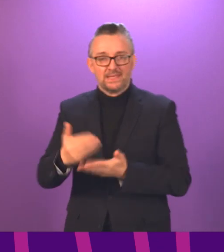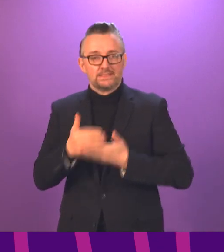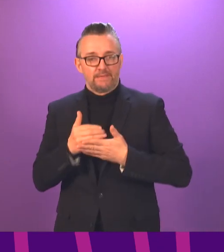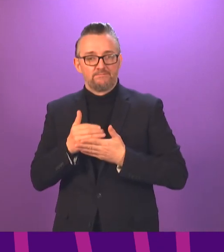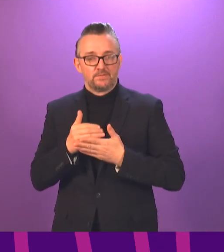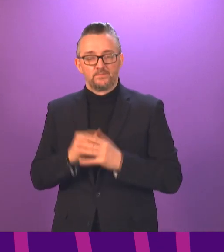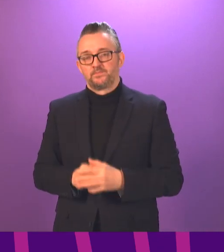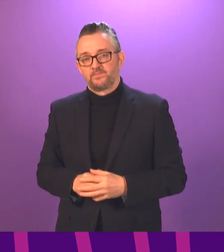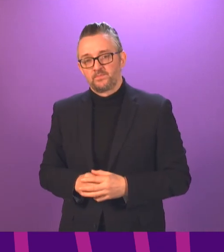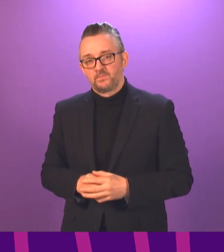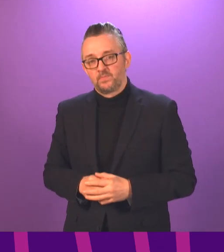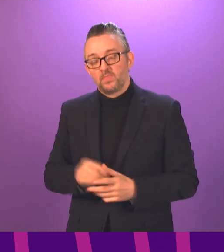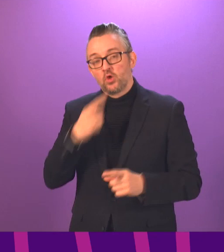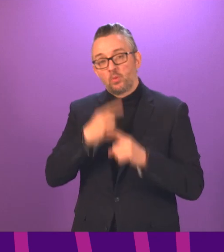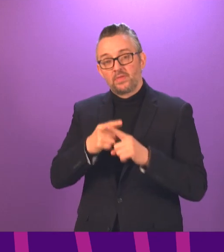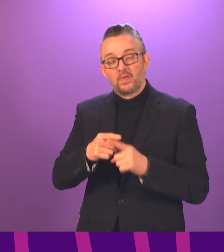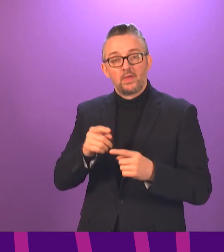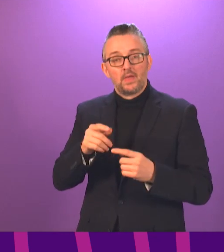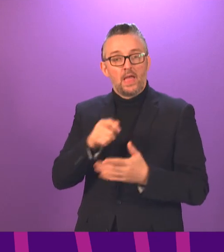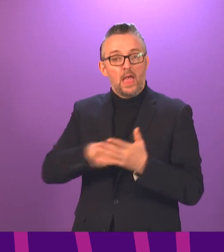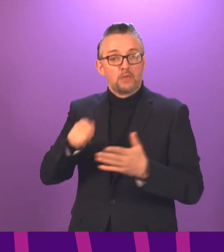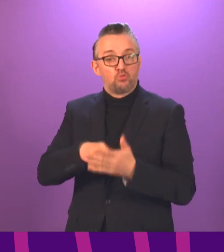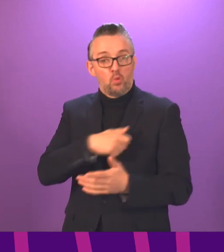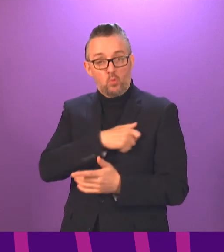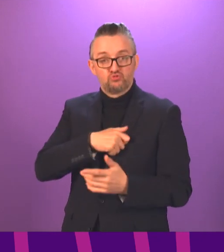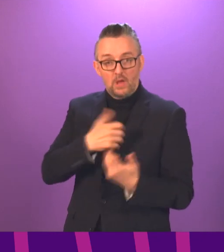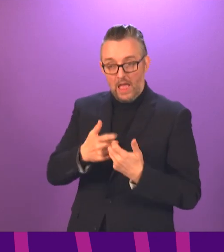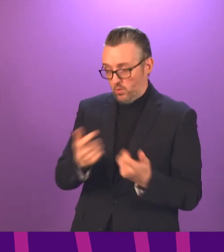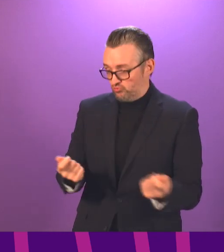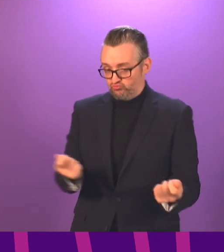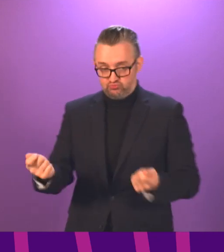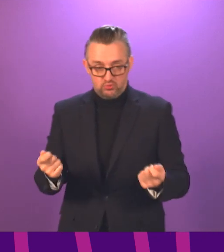In addition to the Electoral Commission’s detailed guidance on running a Covid-secure election, the